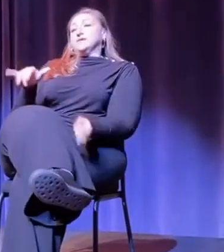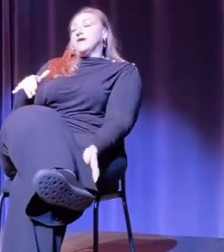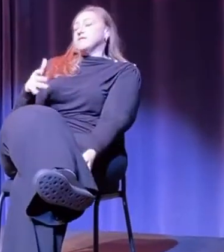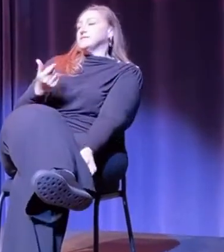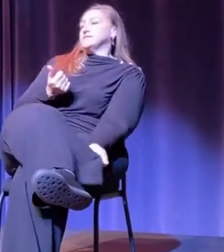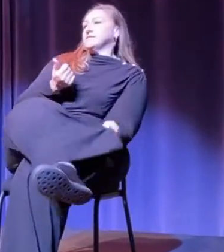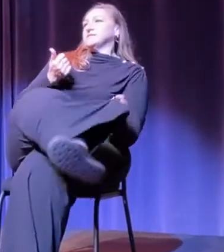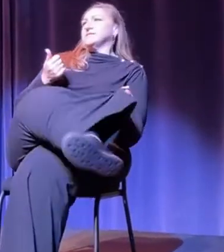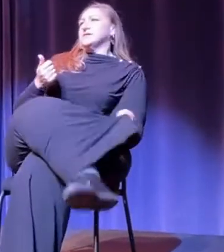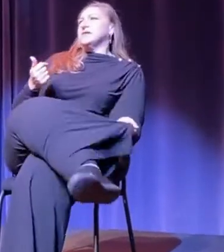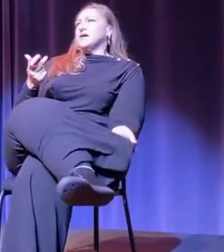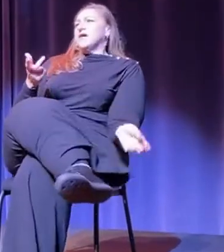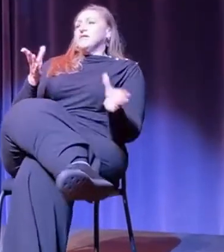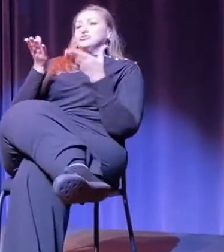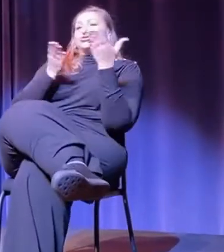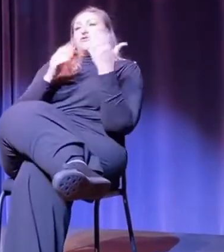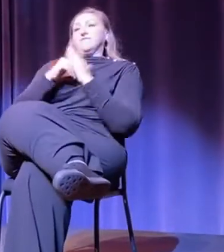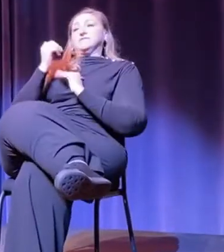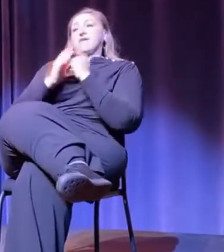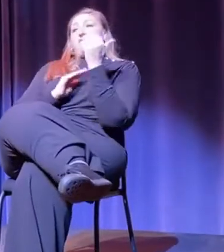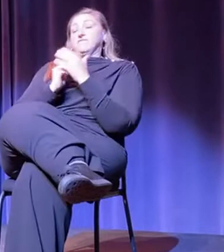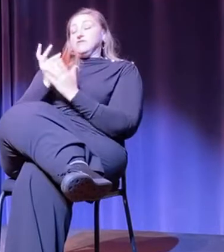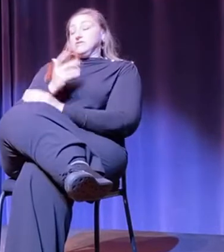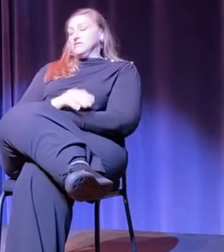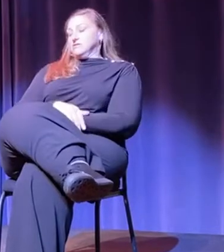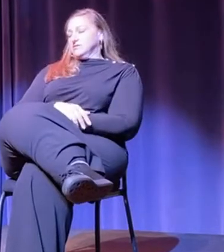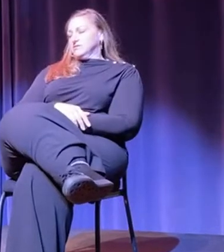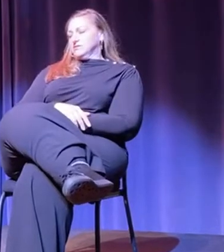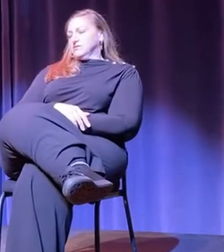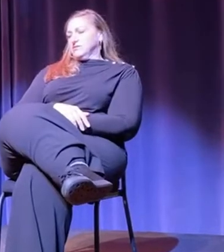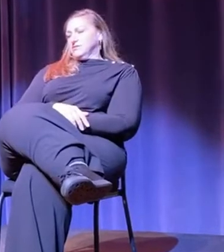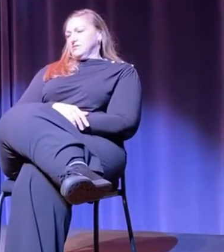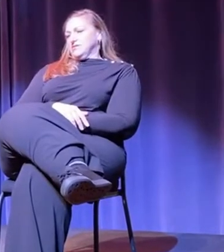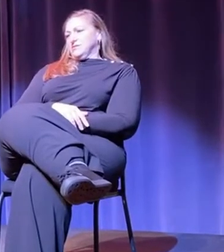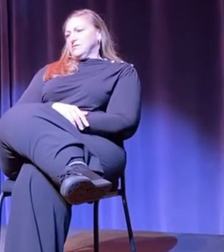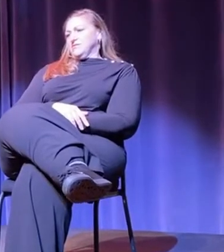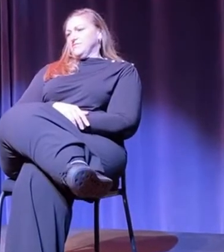is one that focuses on sort of like a social overturn